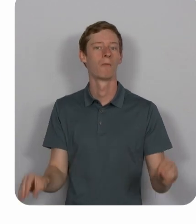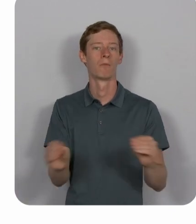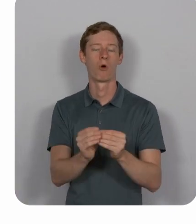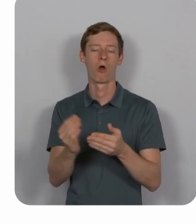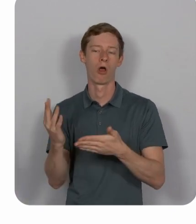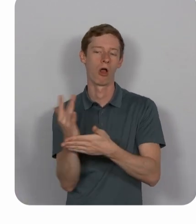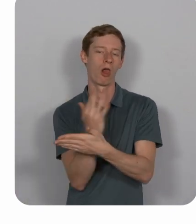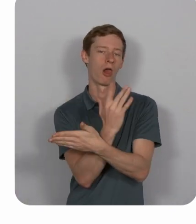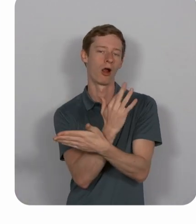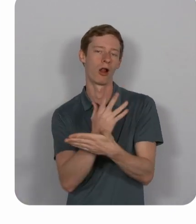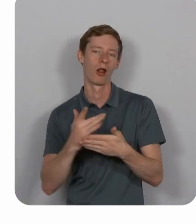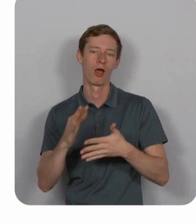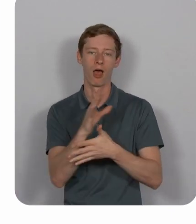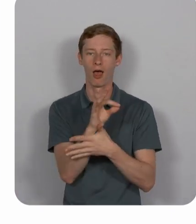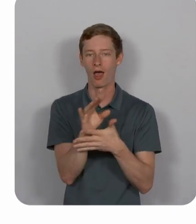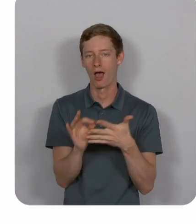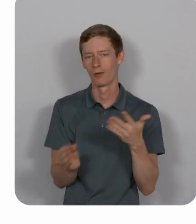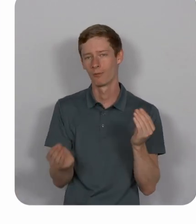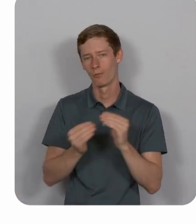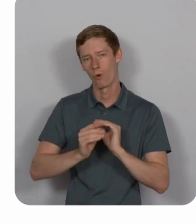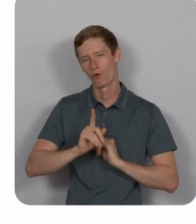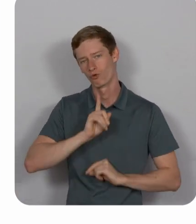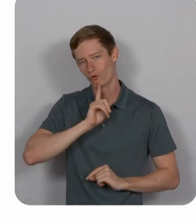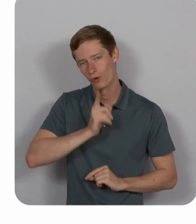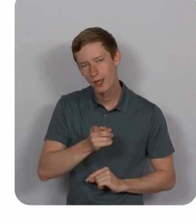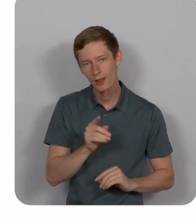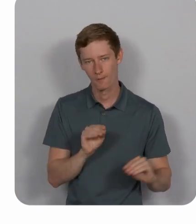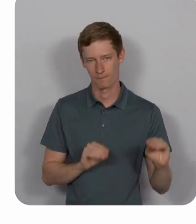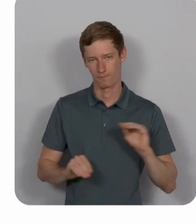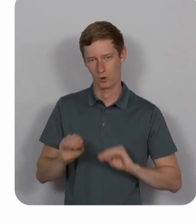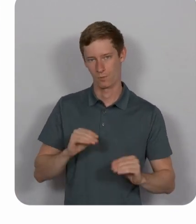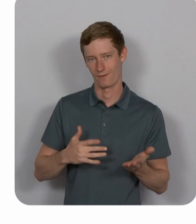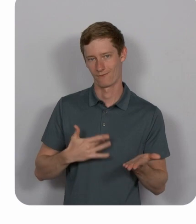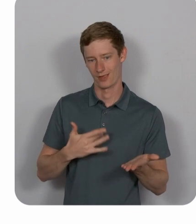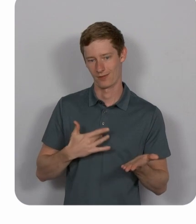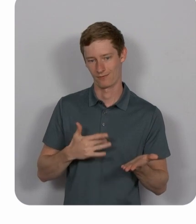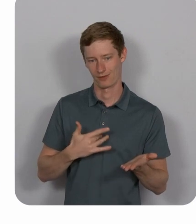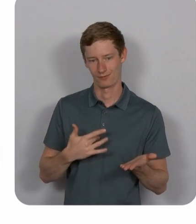dynamic and unique movements. Let's have more fun and see a few dance moves.